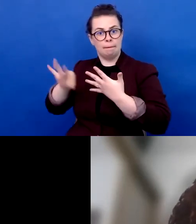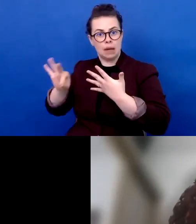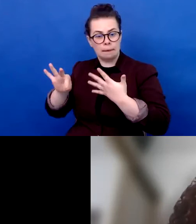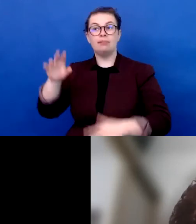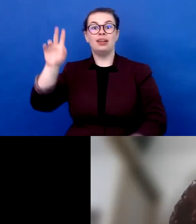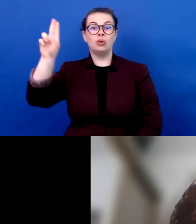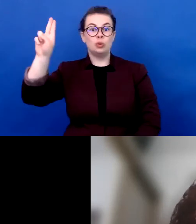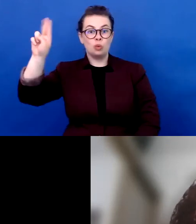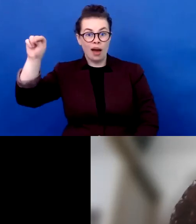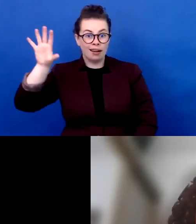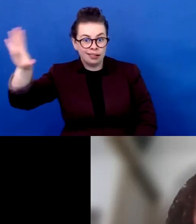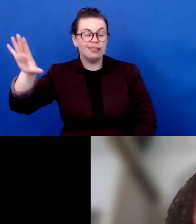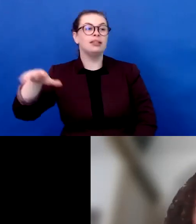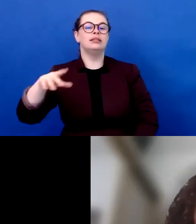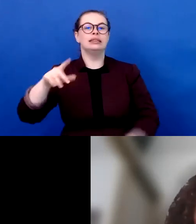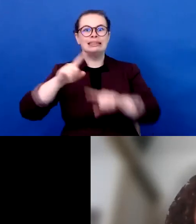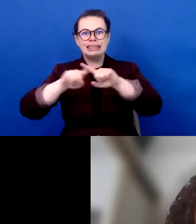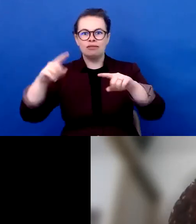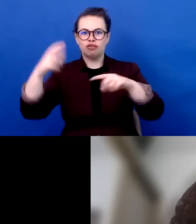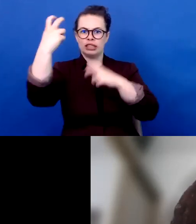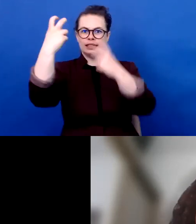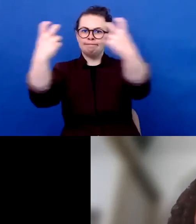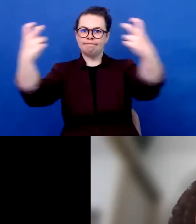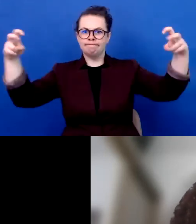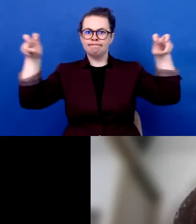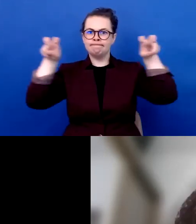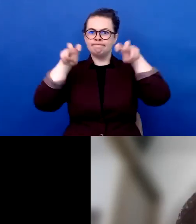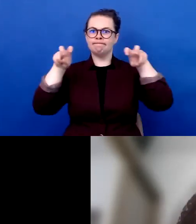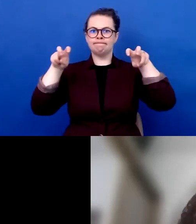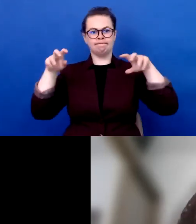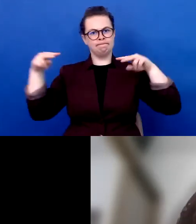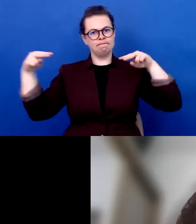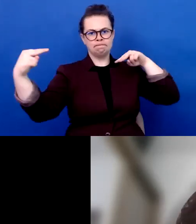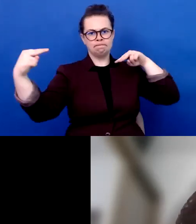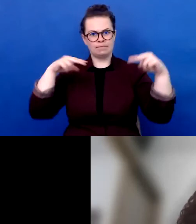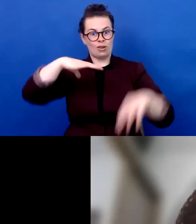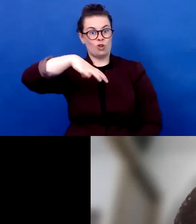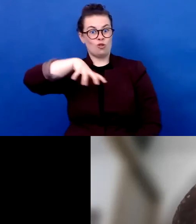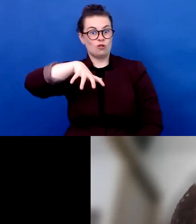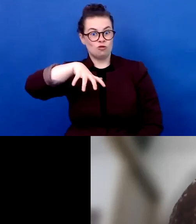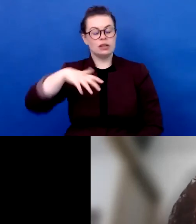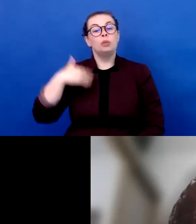yeah there are multi-stakeholders and we know that governments don't want to have or to receive